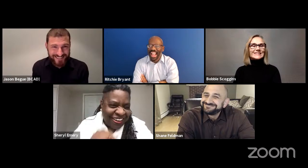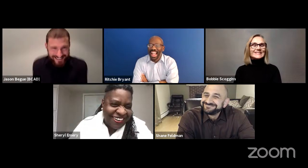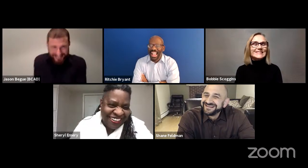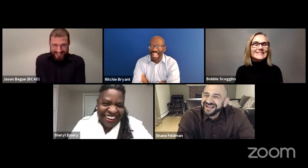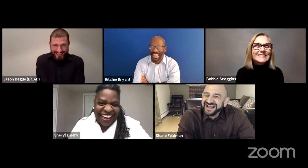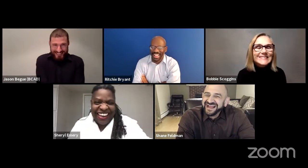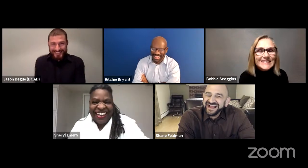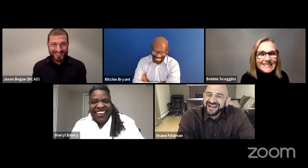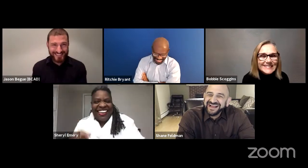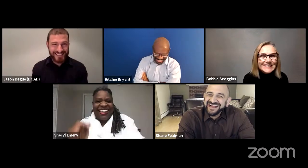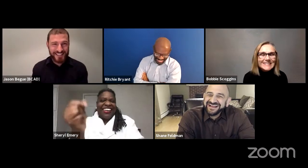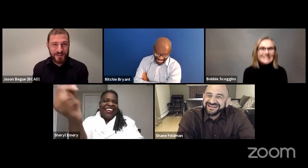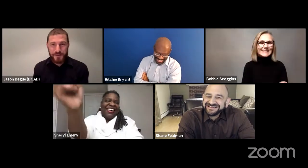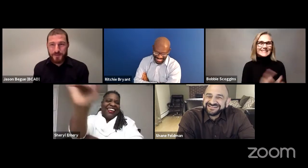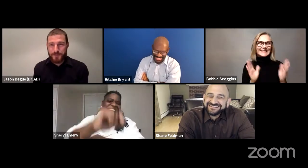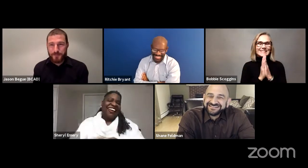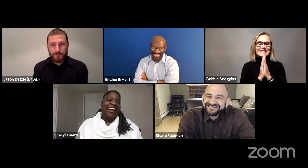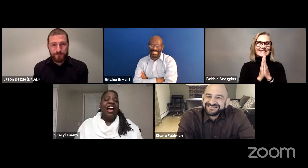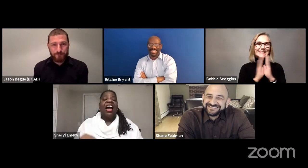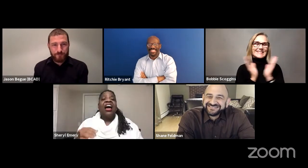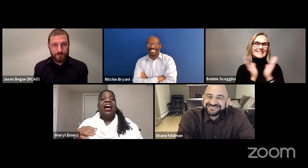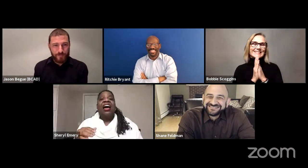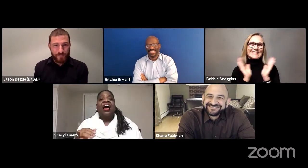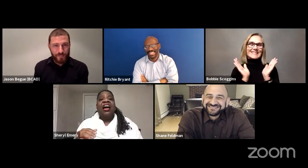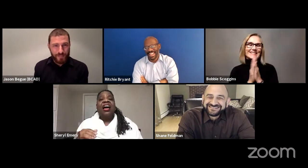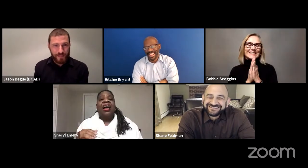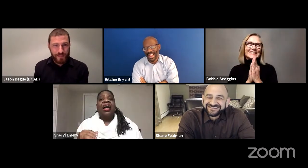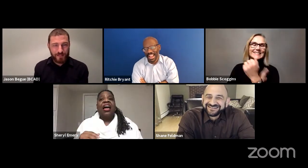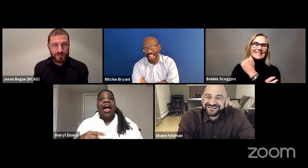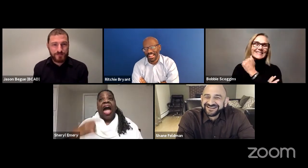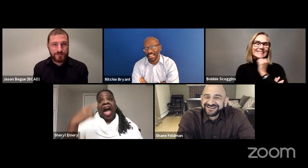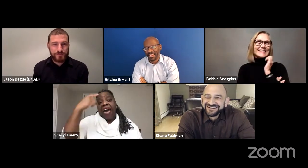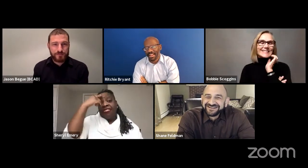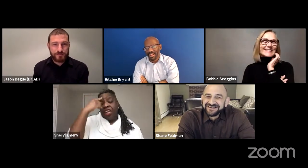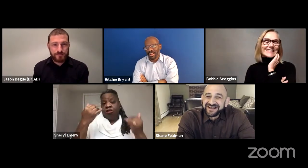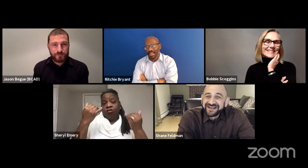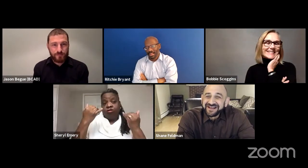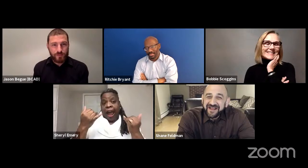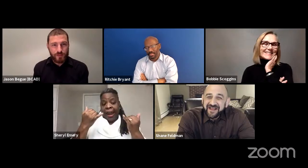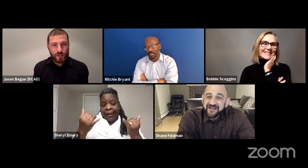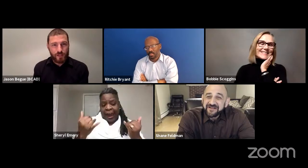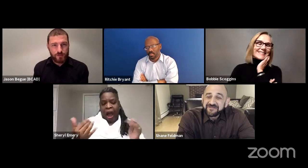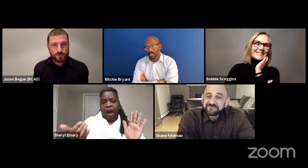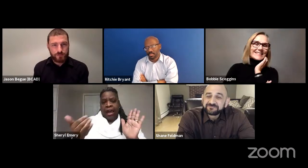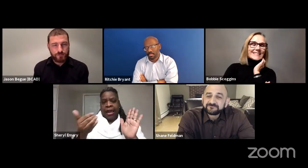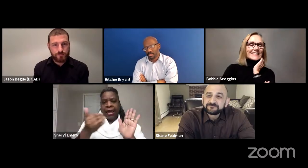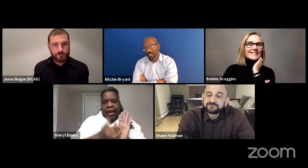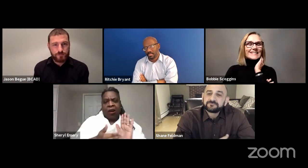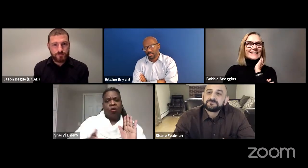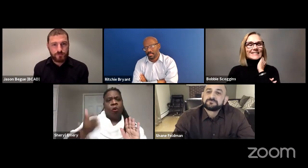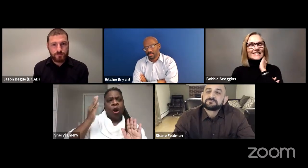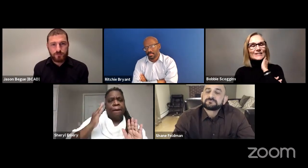you? SHERYL EMERY: I agree with your first choice.